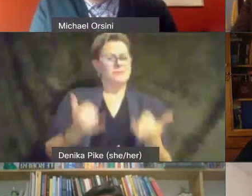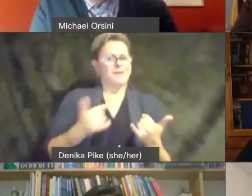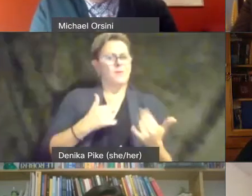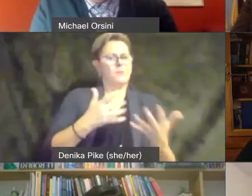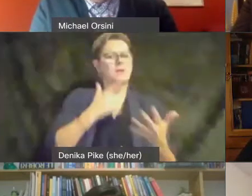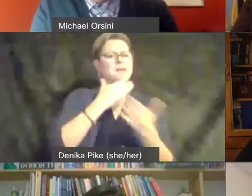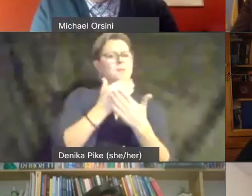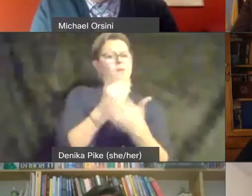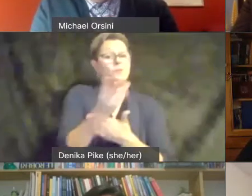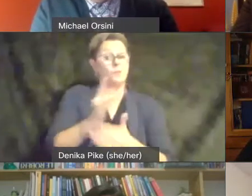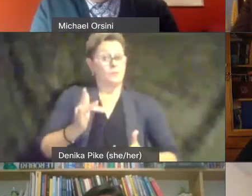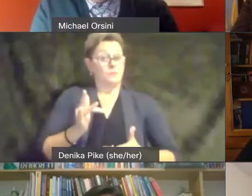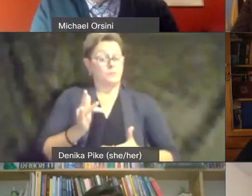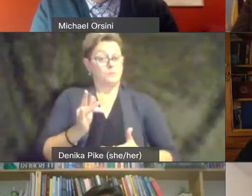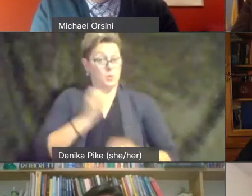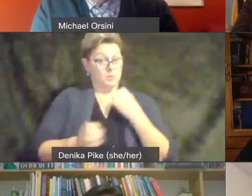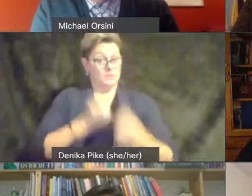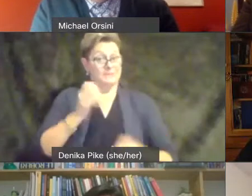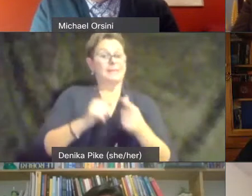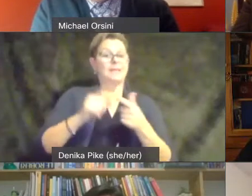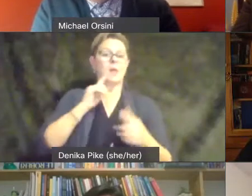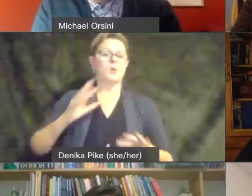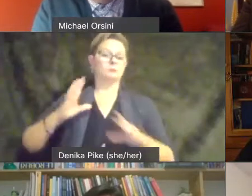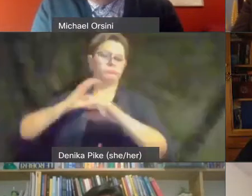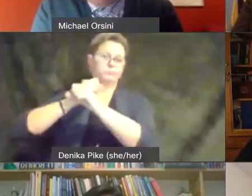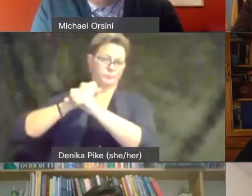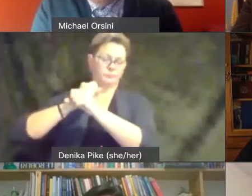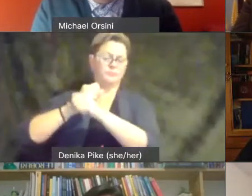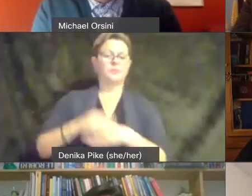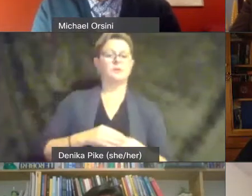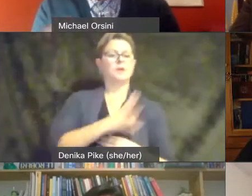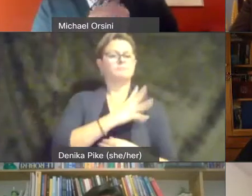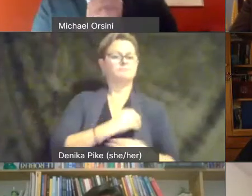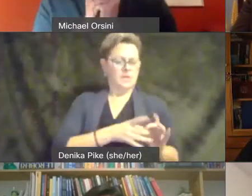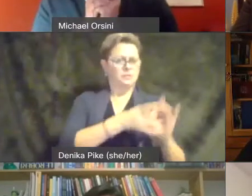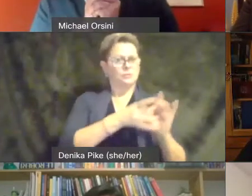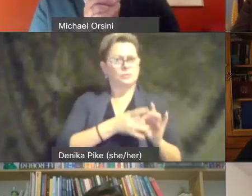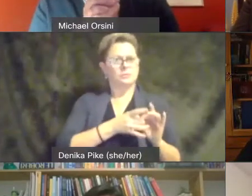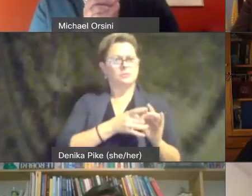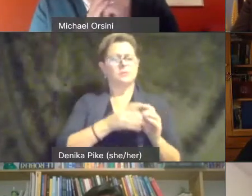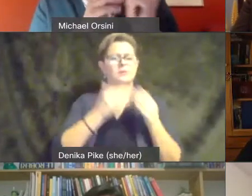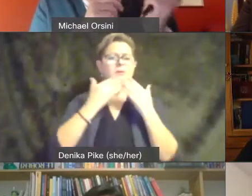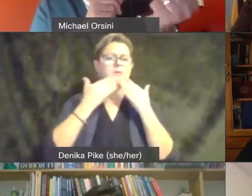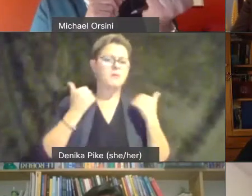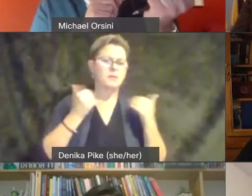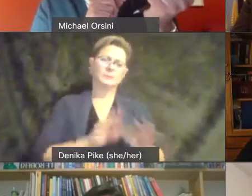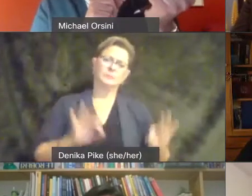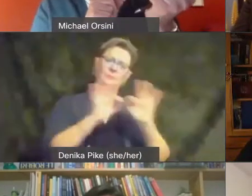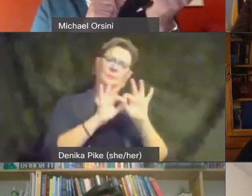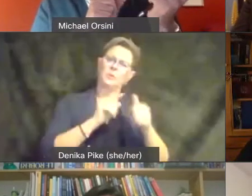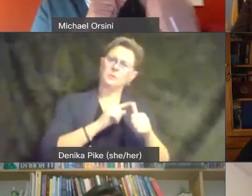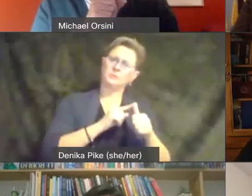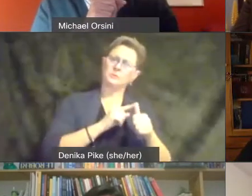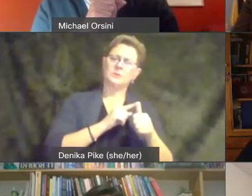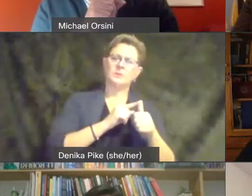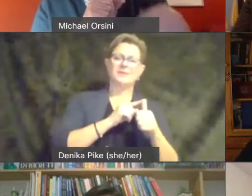And then, I'll say some closing, closing note, compassion. And kindness is 1, thinking for me about compassion means appreciating.